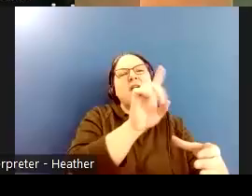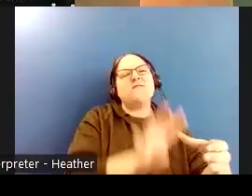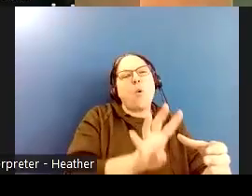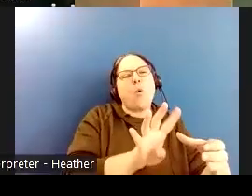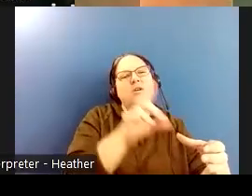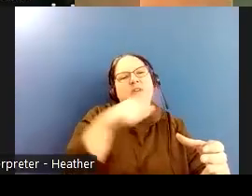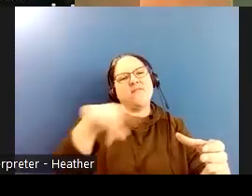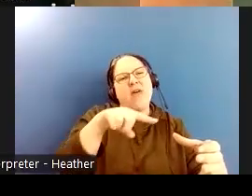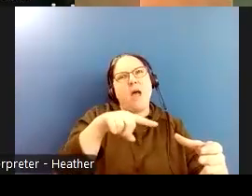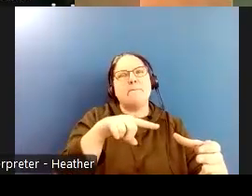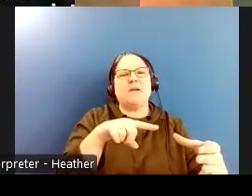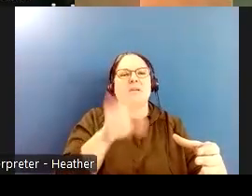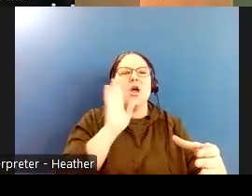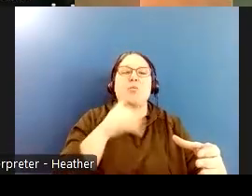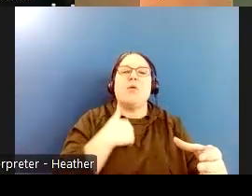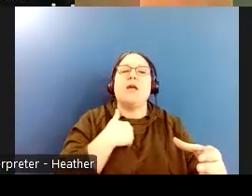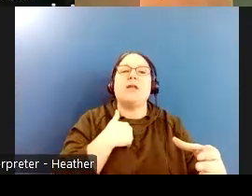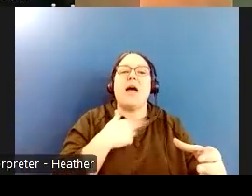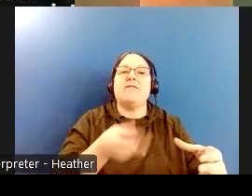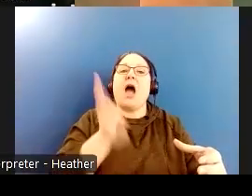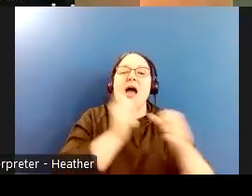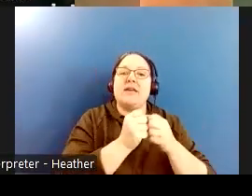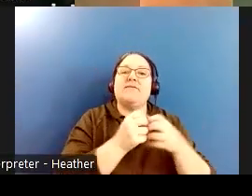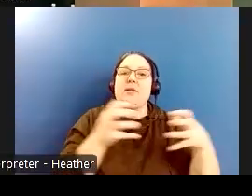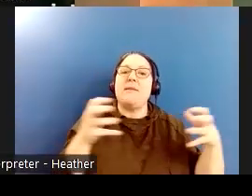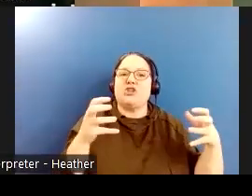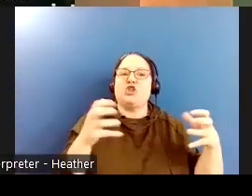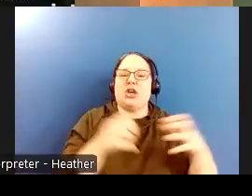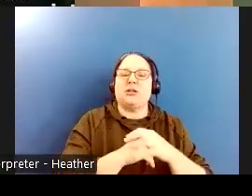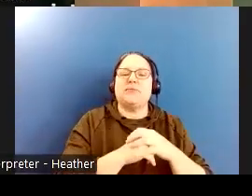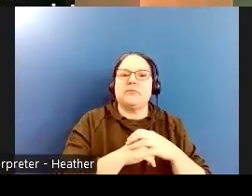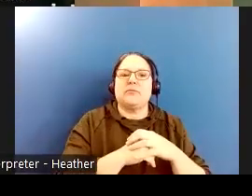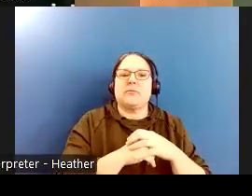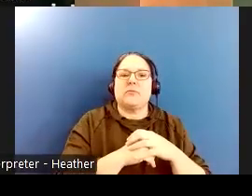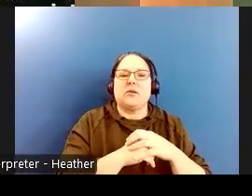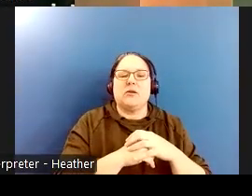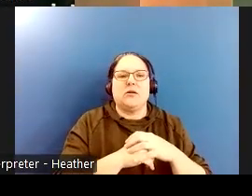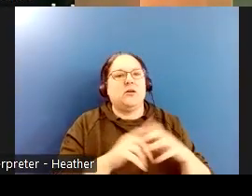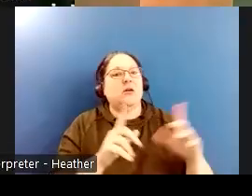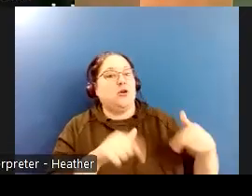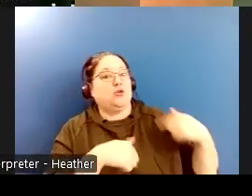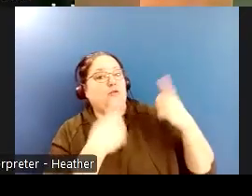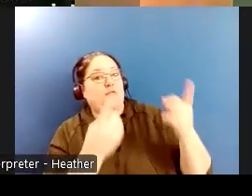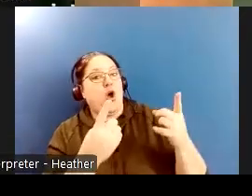to have high inflammation, right? The biggest trial ever done to date, right, is STARD trial,